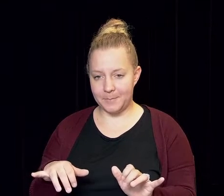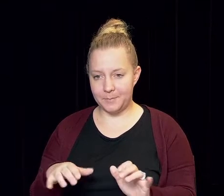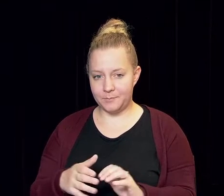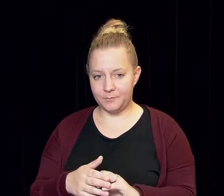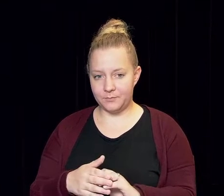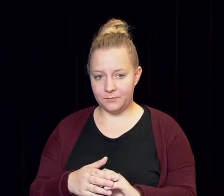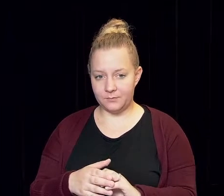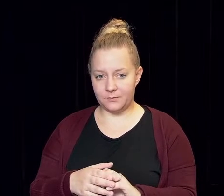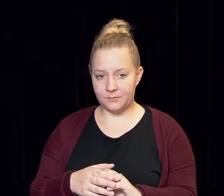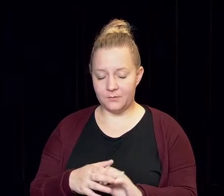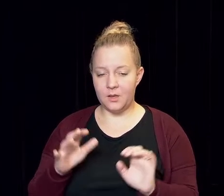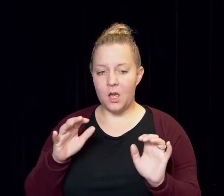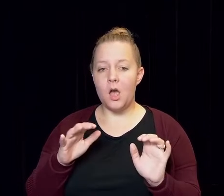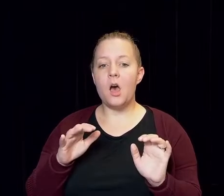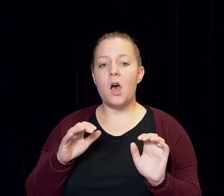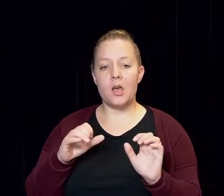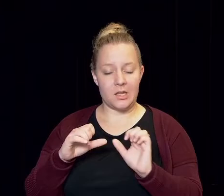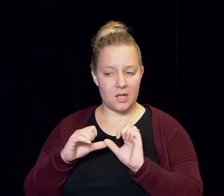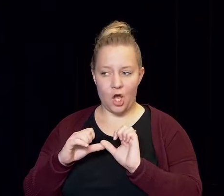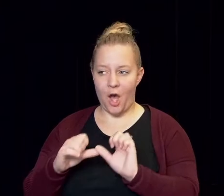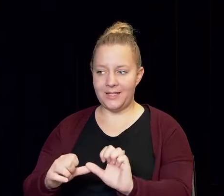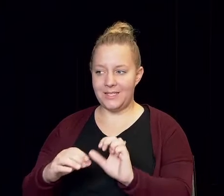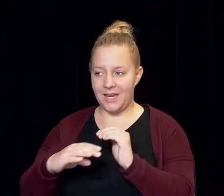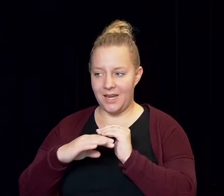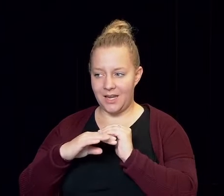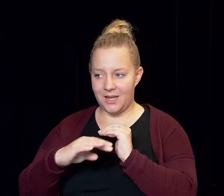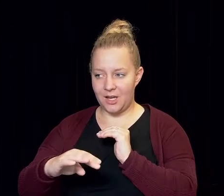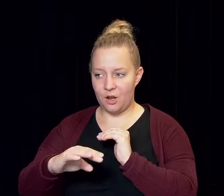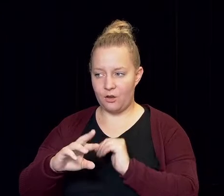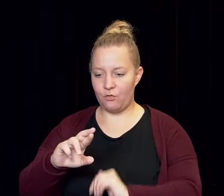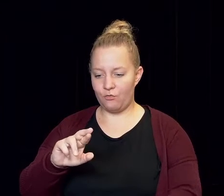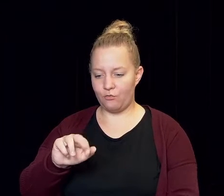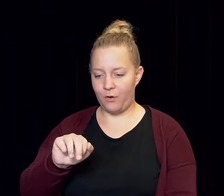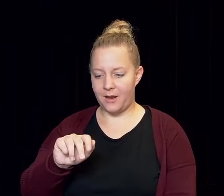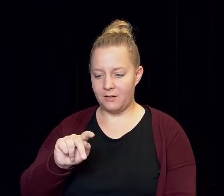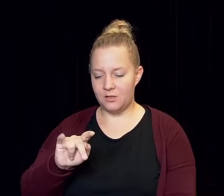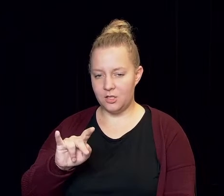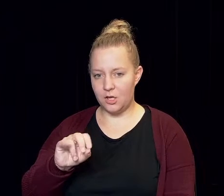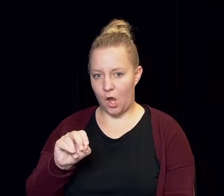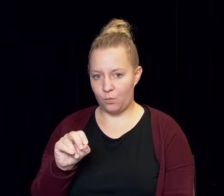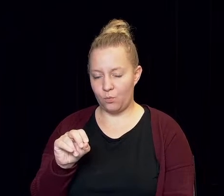constant ratio